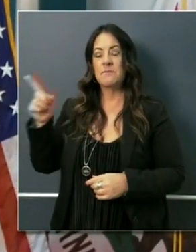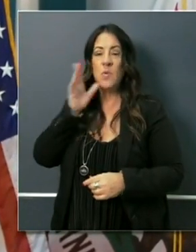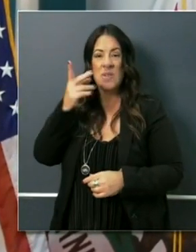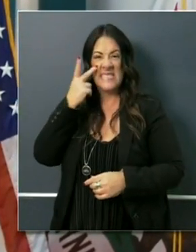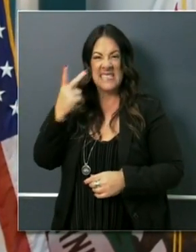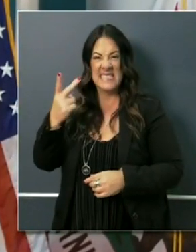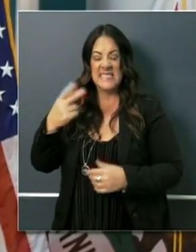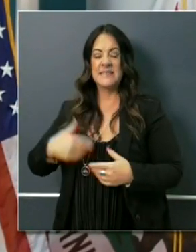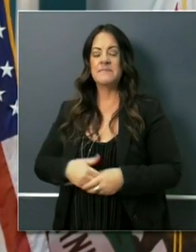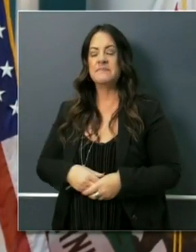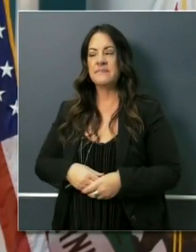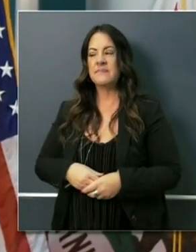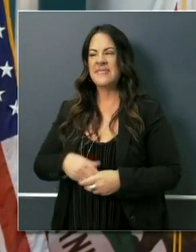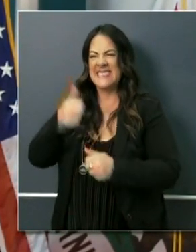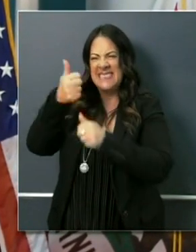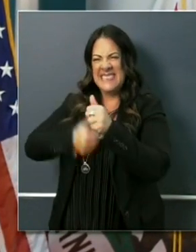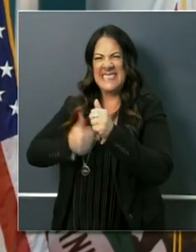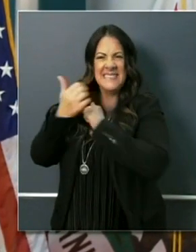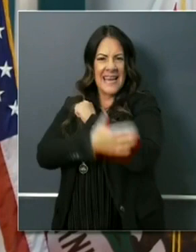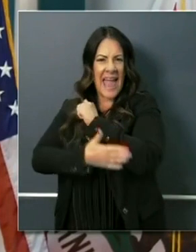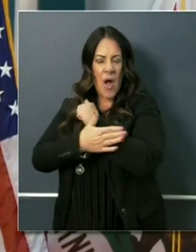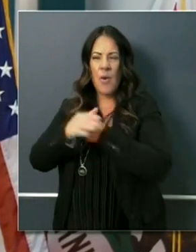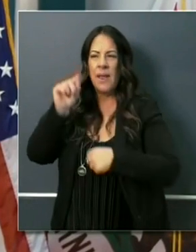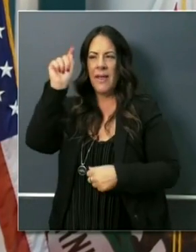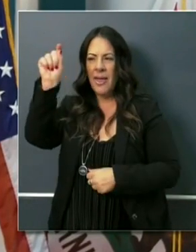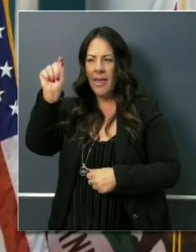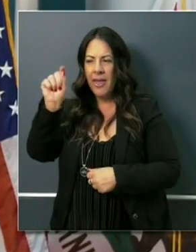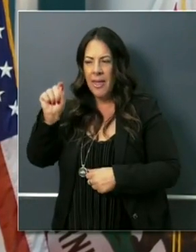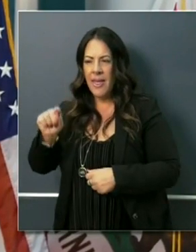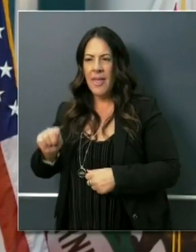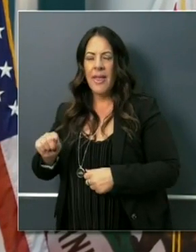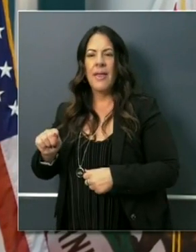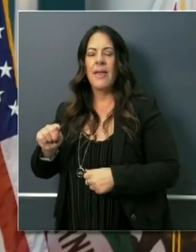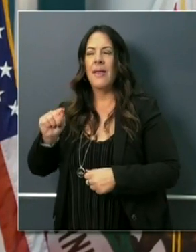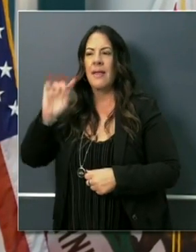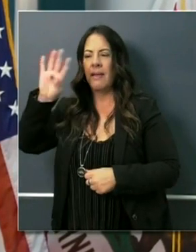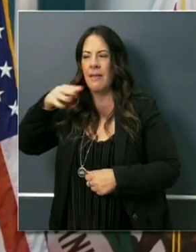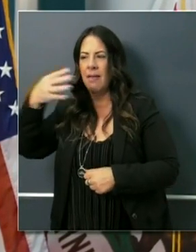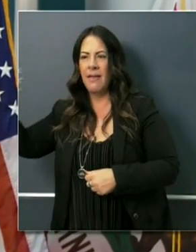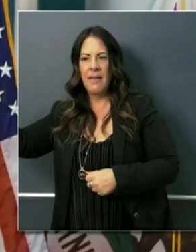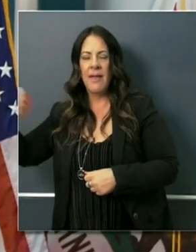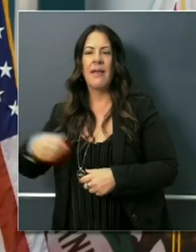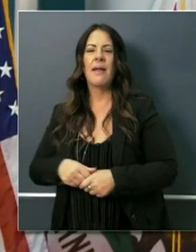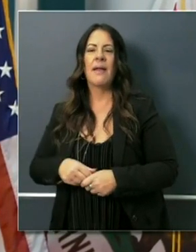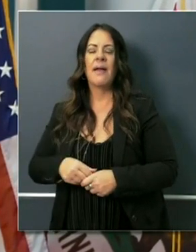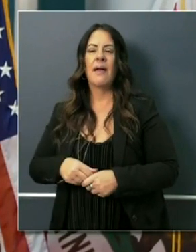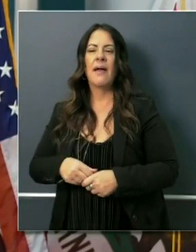SEEING IN OUR ACTUAL NUMBERS, THIS SLIDE HERE SHOWS YOU EACH ONE OF THESE, THERE'S A COUNTY